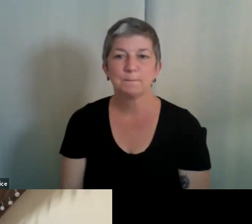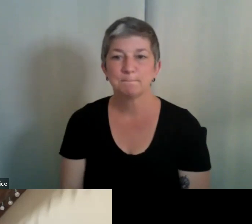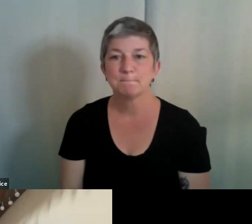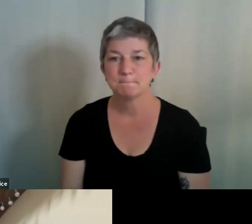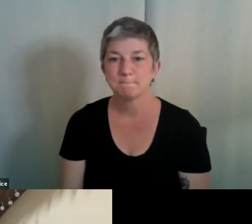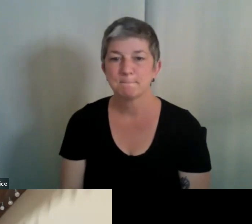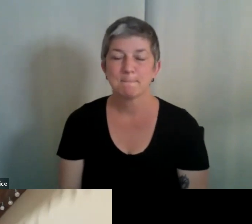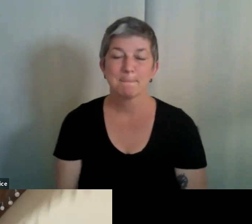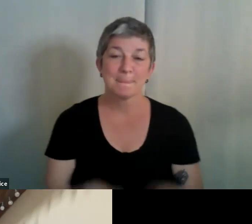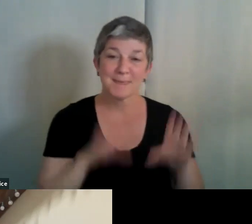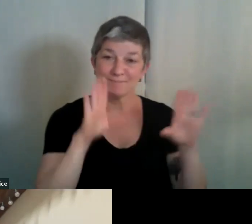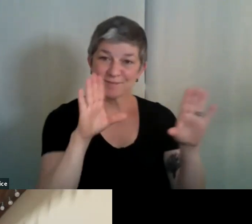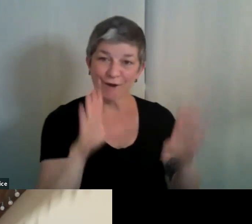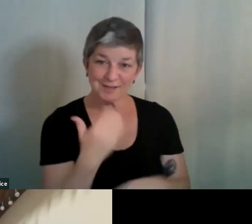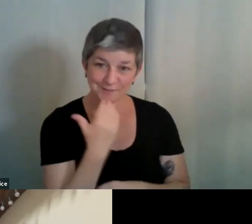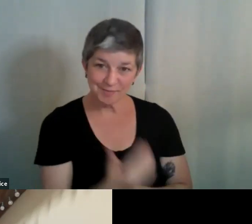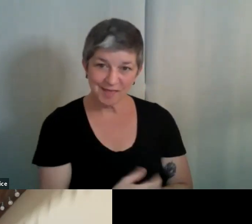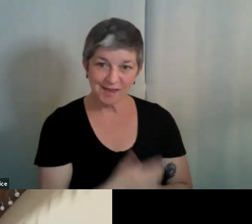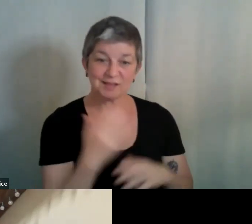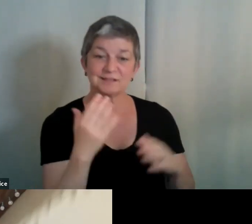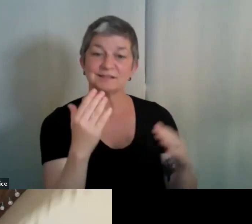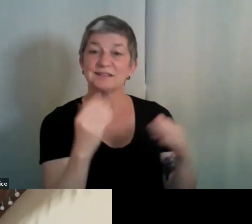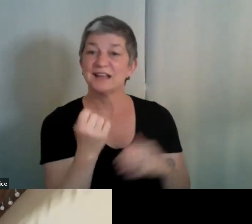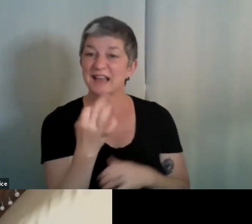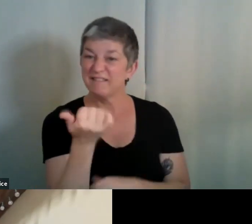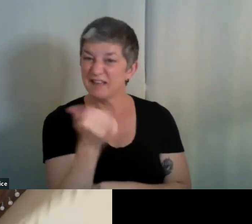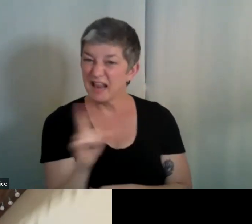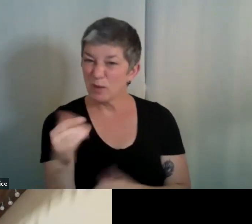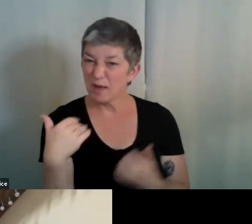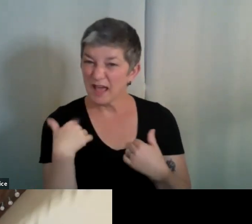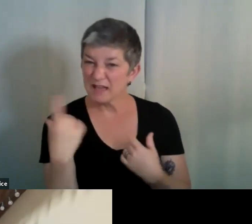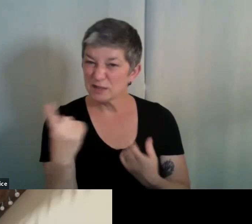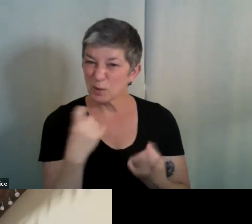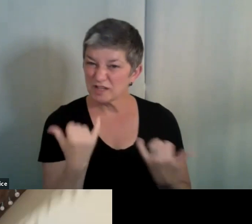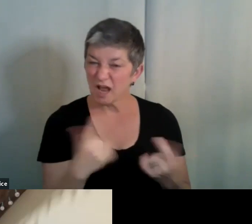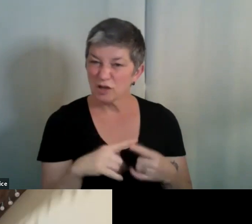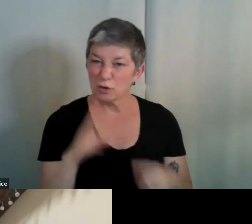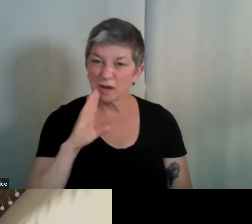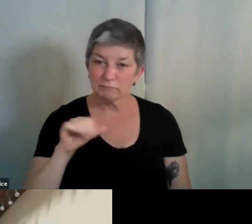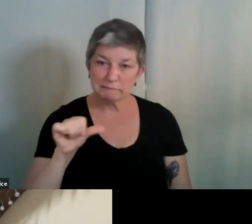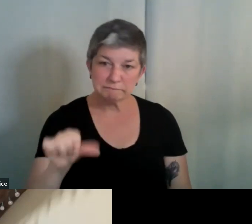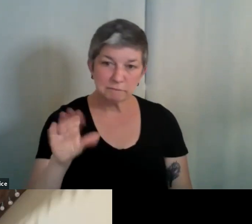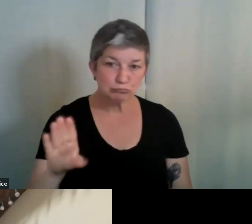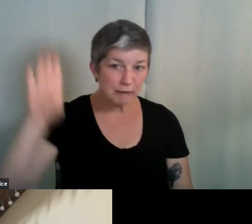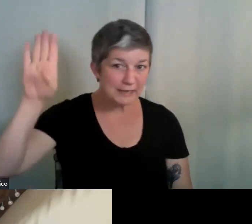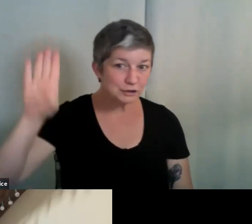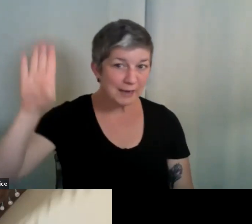Connie Vandarakis: Awesome. Thank you. If anyone has a question, you can raise your hand using the little reaction